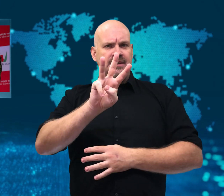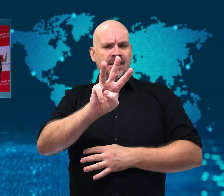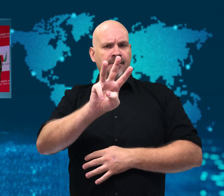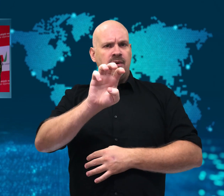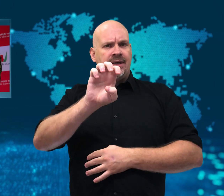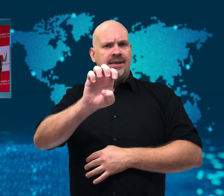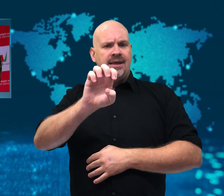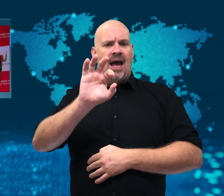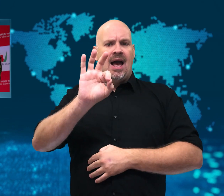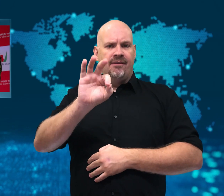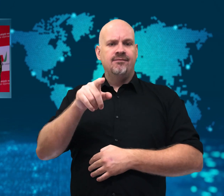In March,